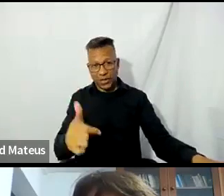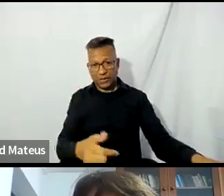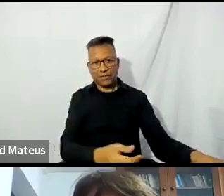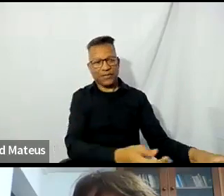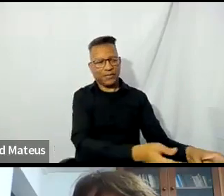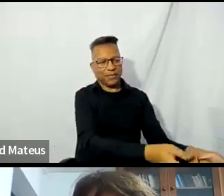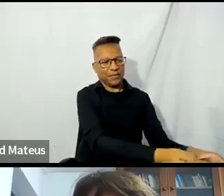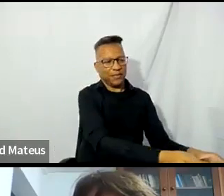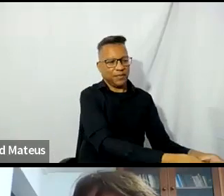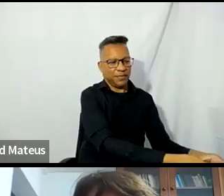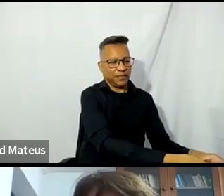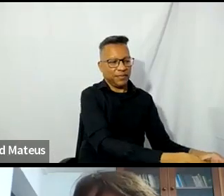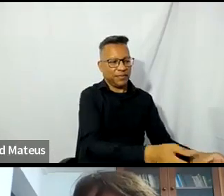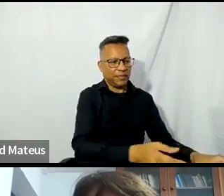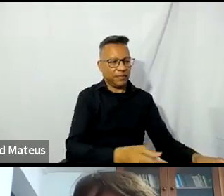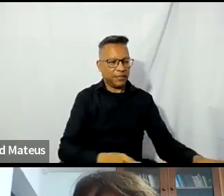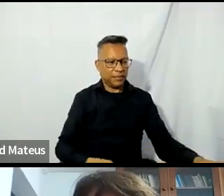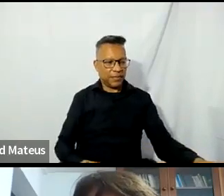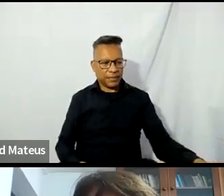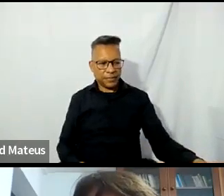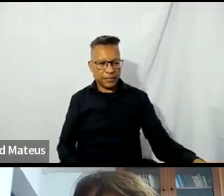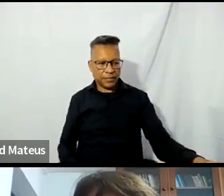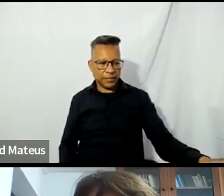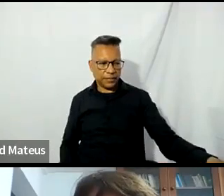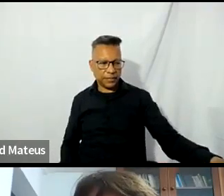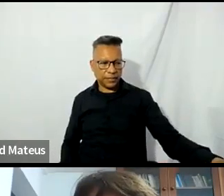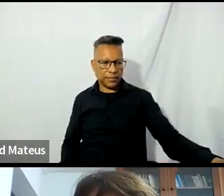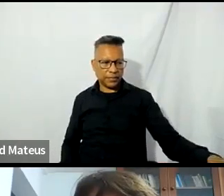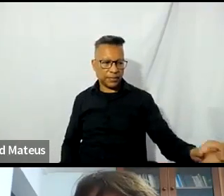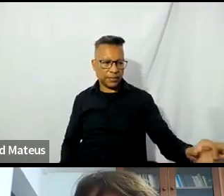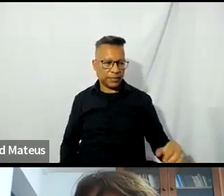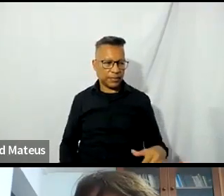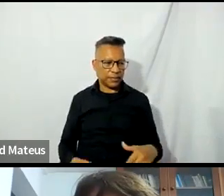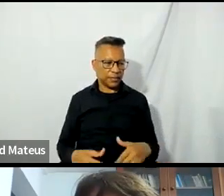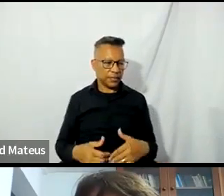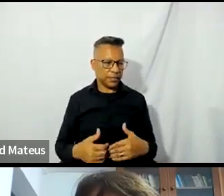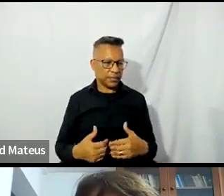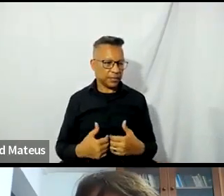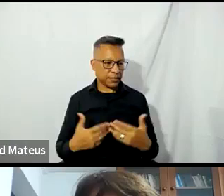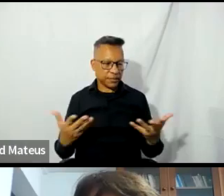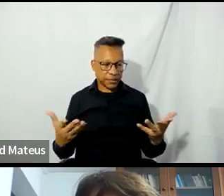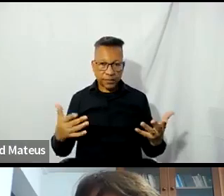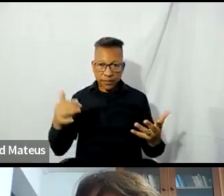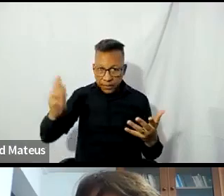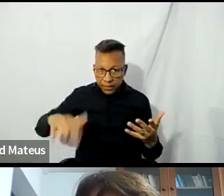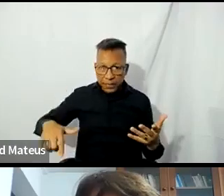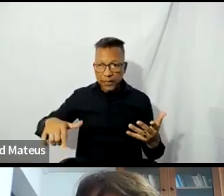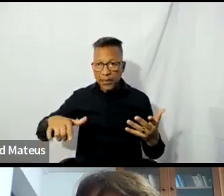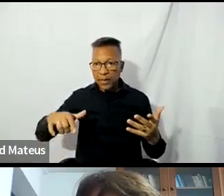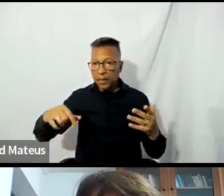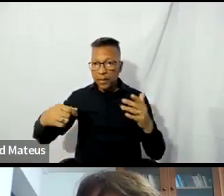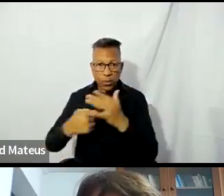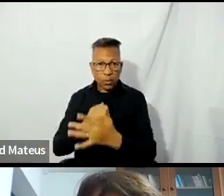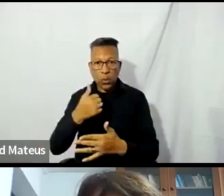work an easy task. Anybody else ? any questions